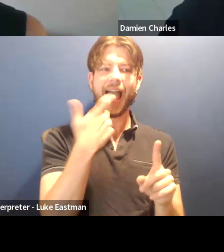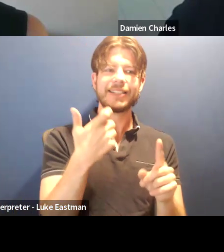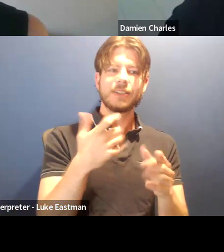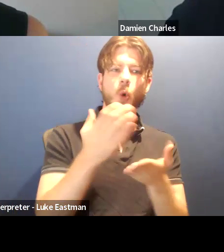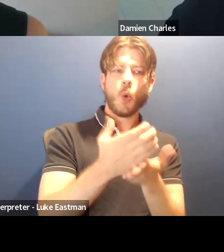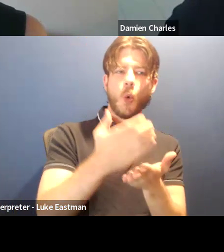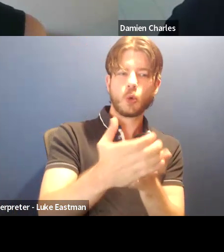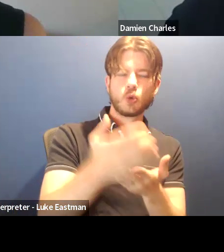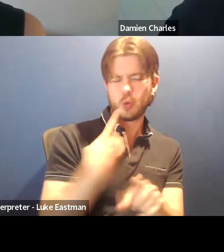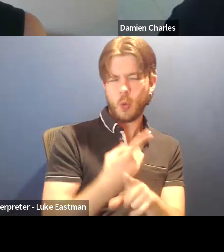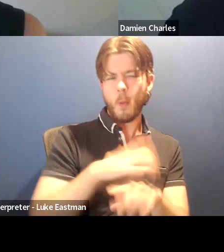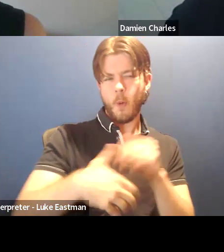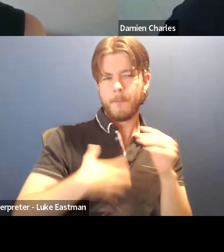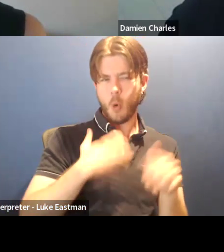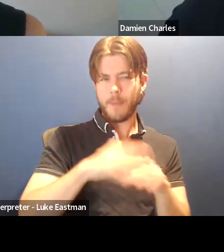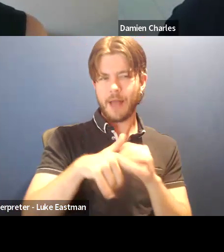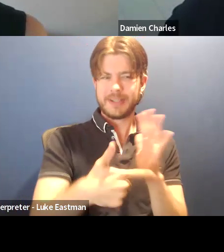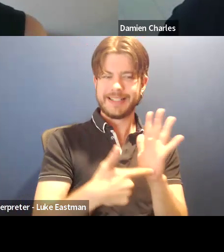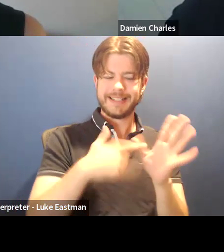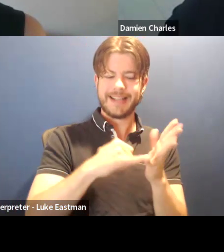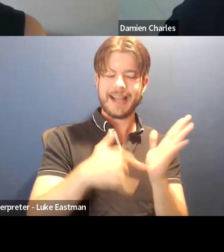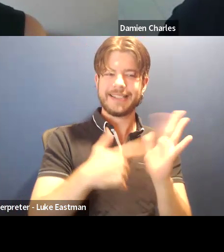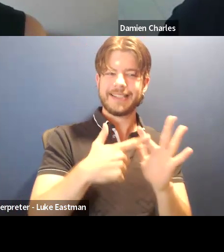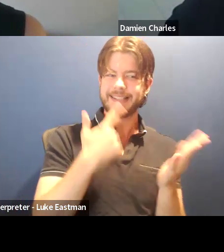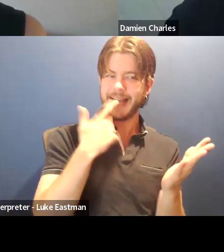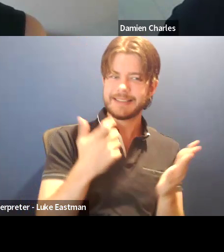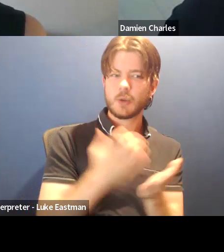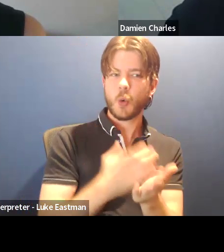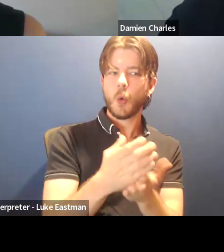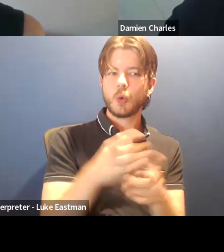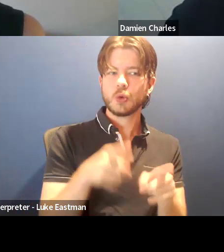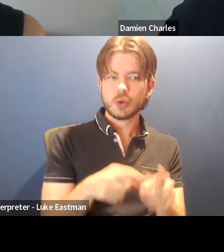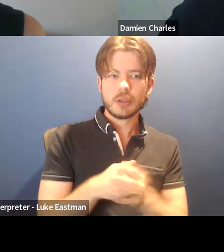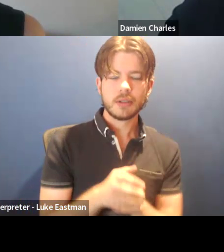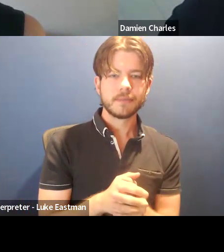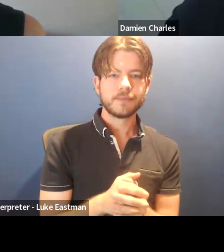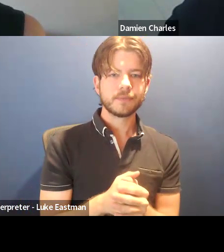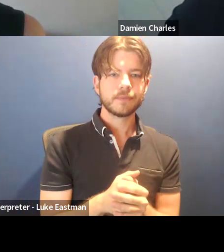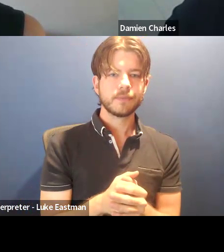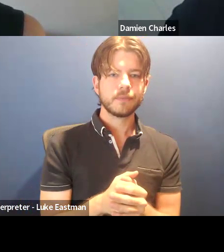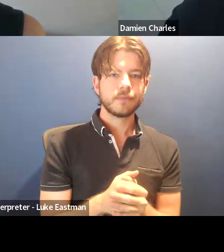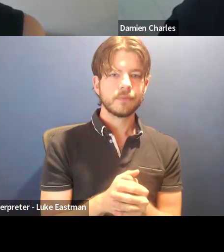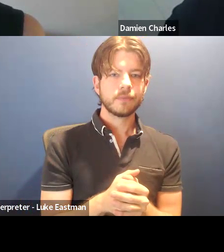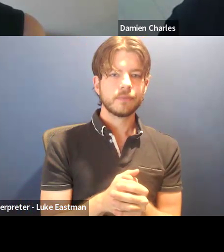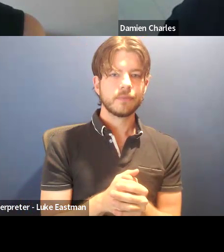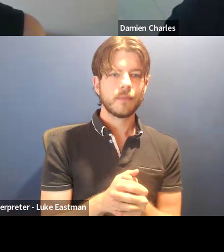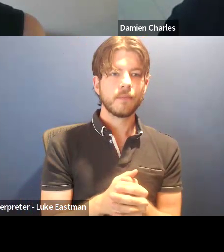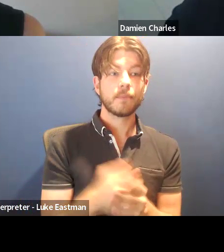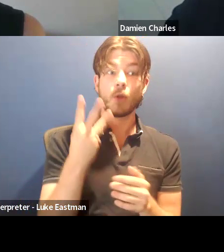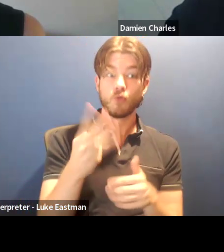more on but we do three days of work and we'd also have our teacher